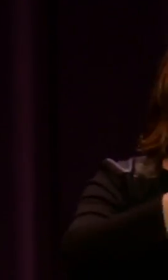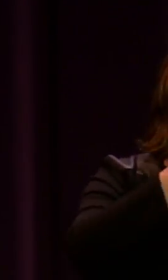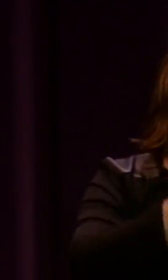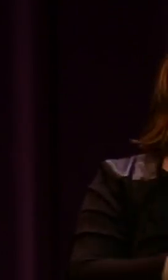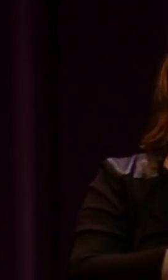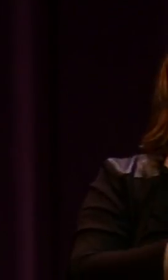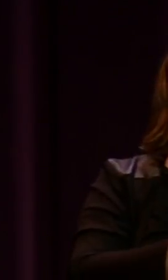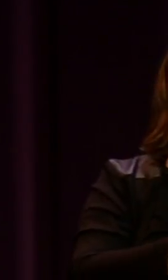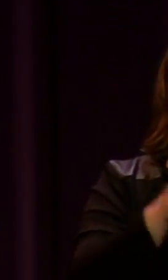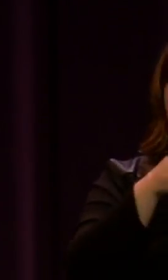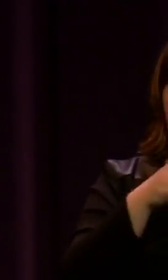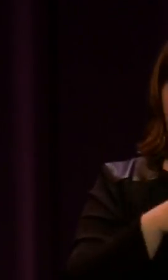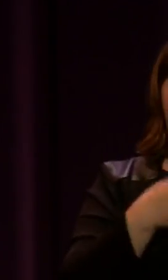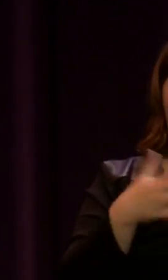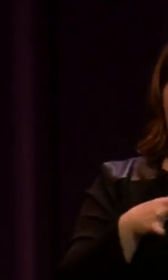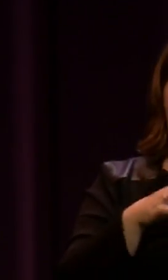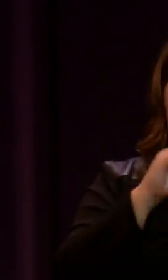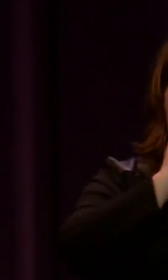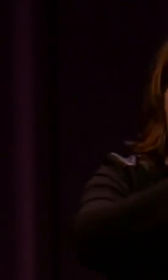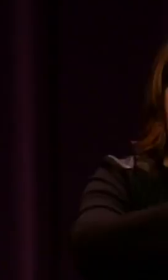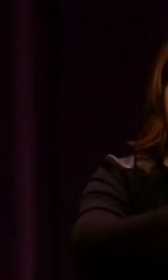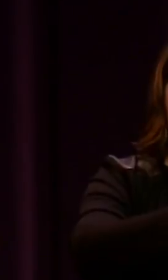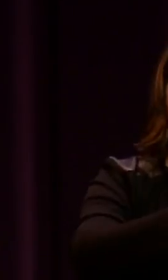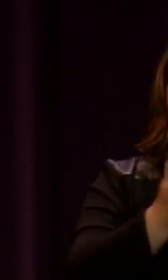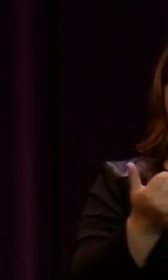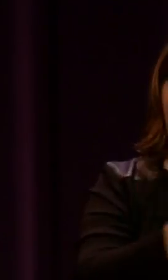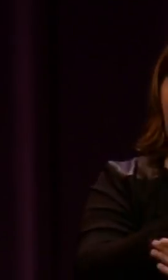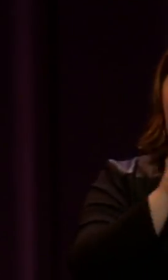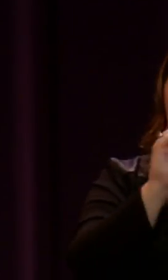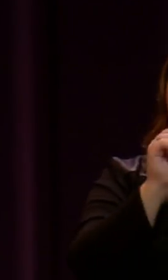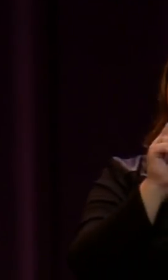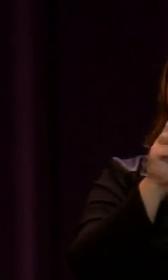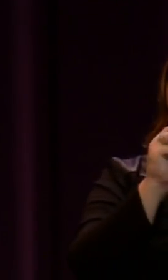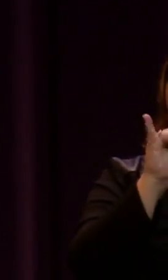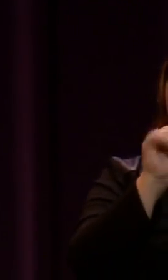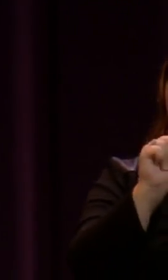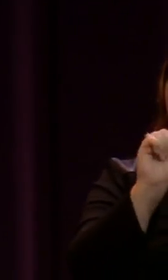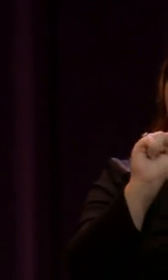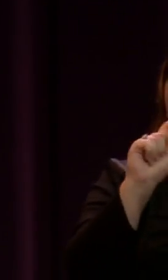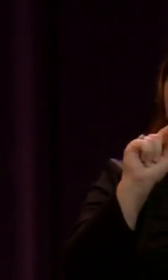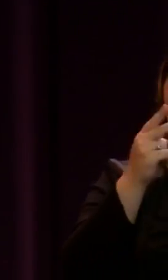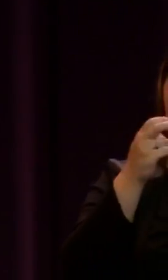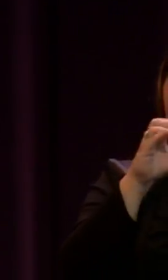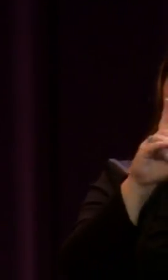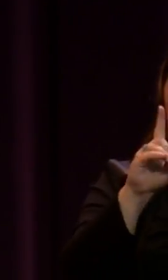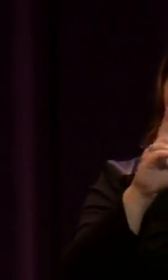ENGAGEMENT PROCESS ADOPTED BY THE NEW COLUMBIA STATEHOOD COMMISSION WHICH IS TO SAY INDIVIDUAL SPEAKERS WILL HAVE